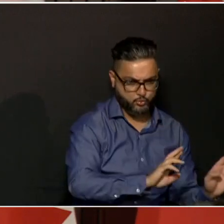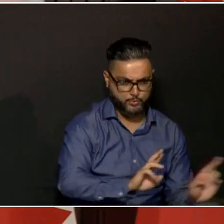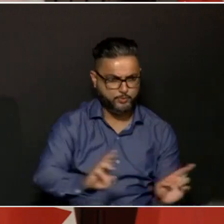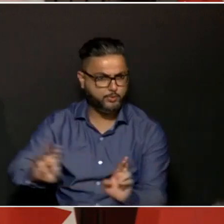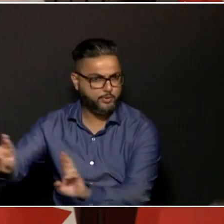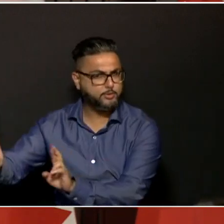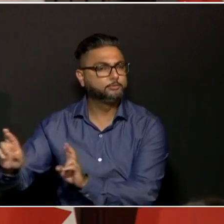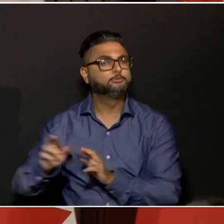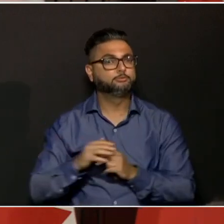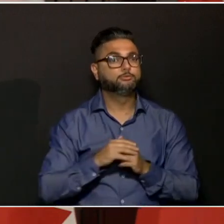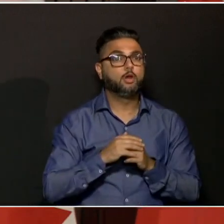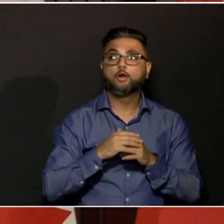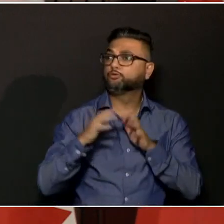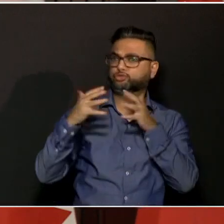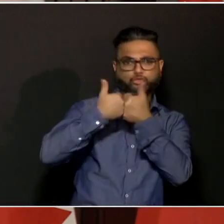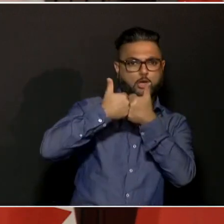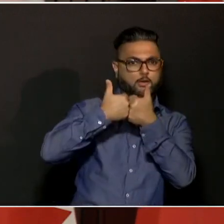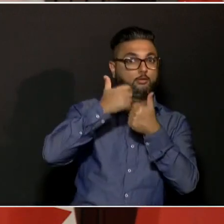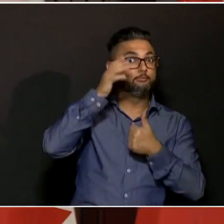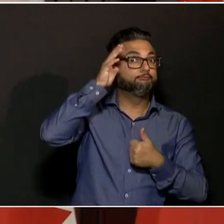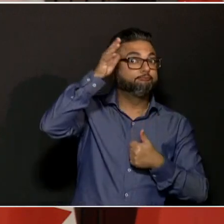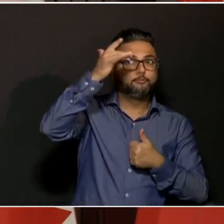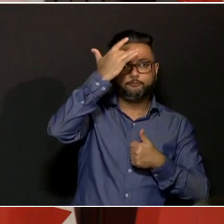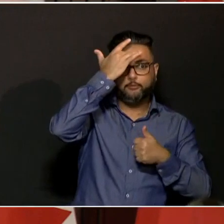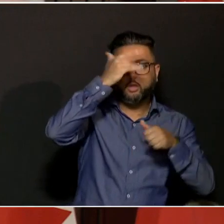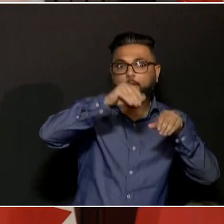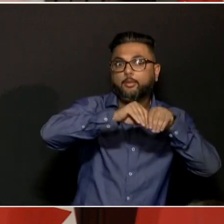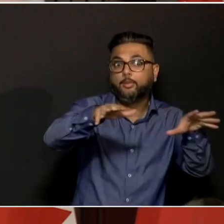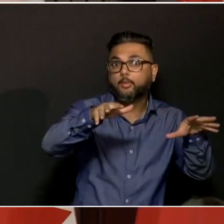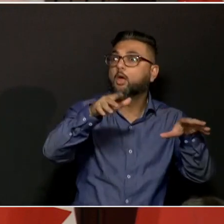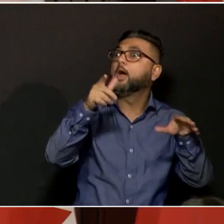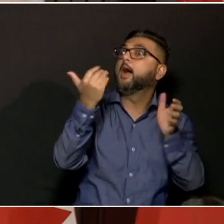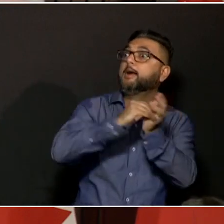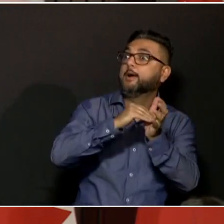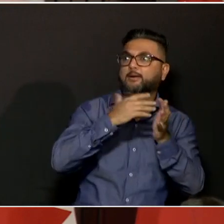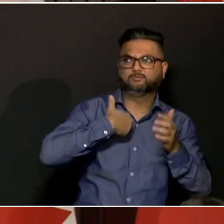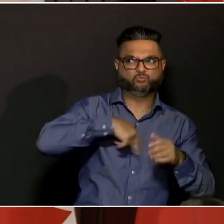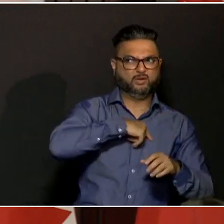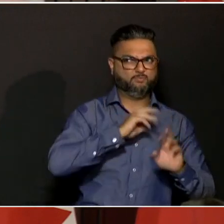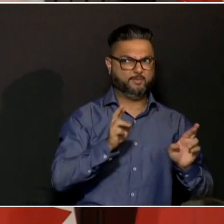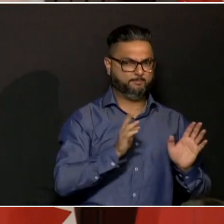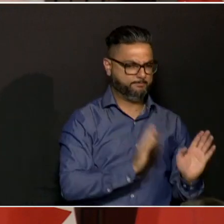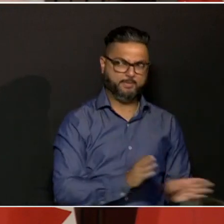is ready to respond to challenges we face with future ways of Covid-19 and remain